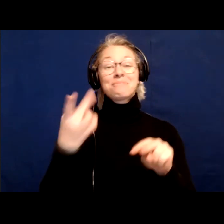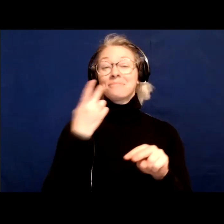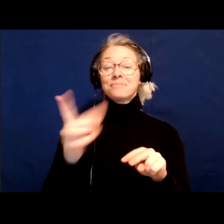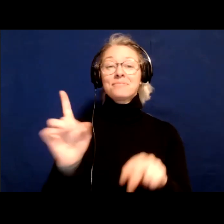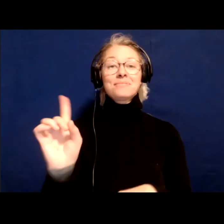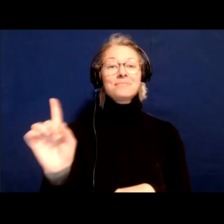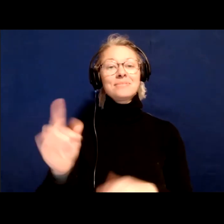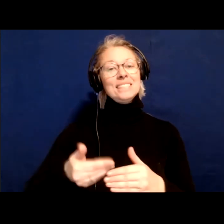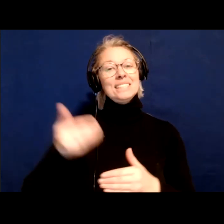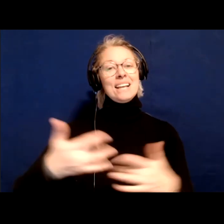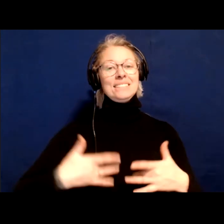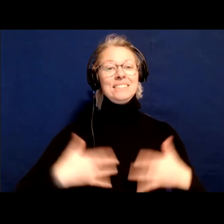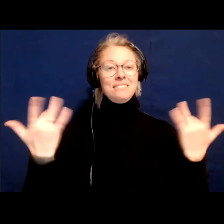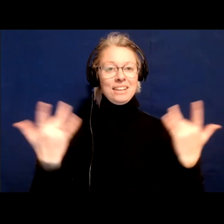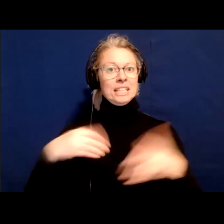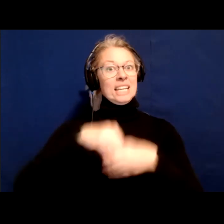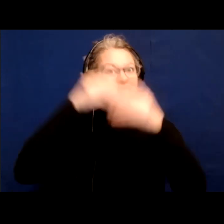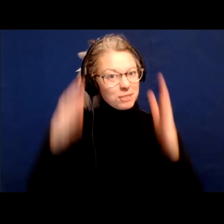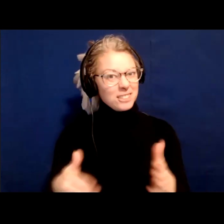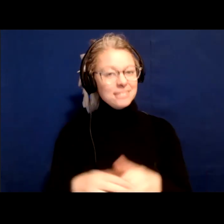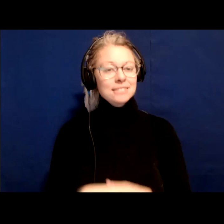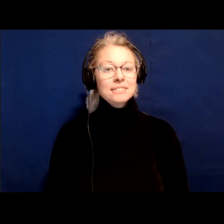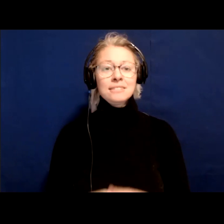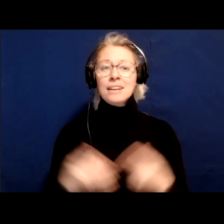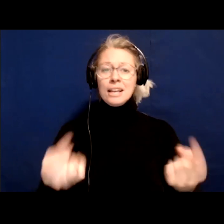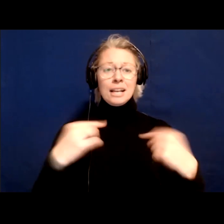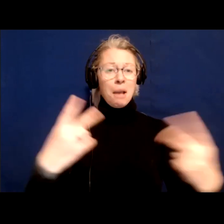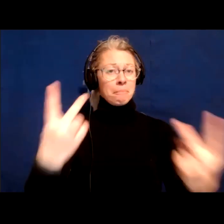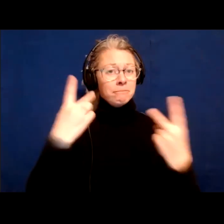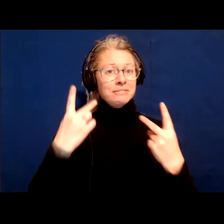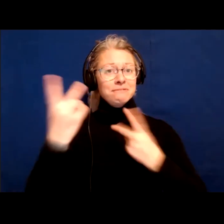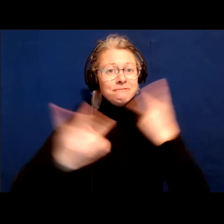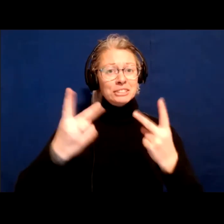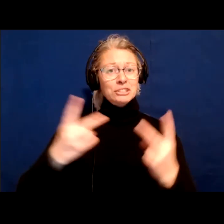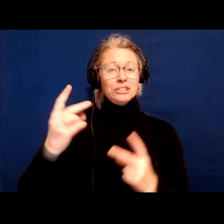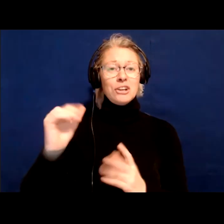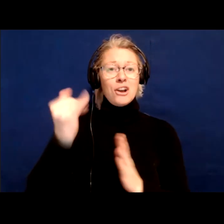events that will be in-person. Take in an art show this weekend why don’t ya? Take care everybody.